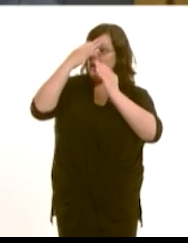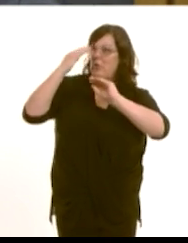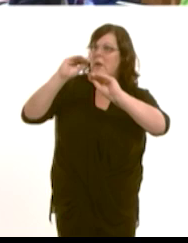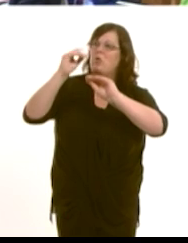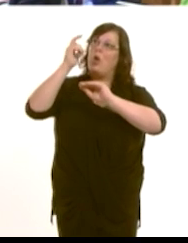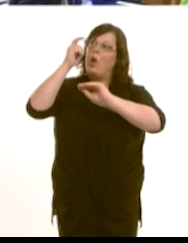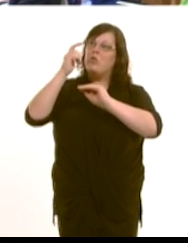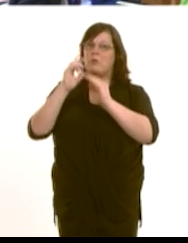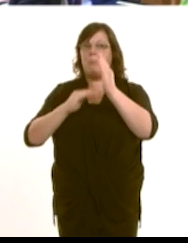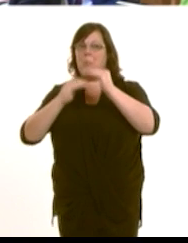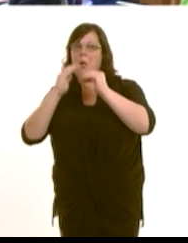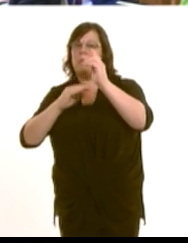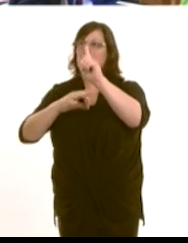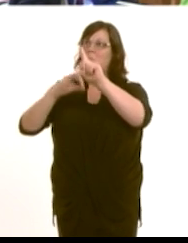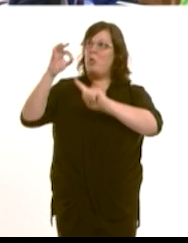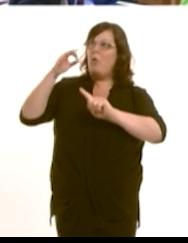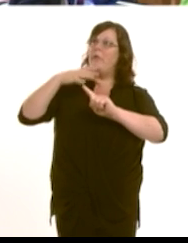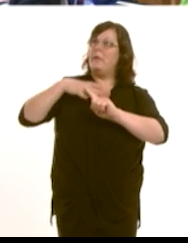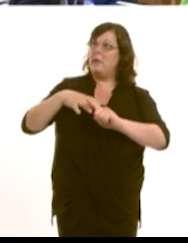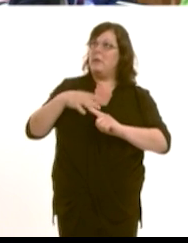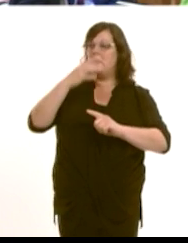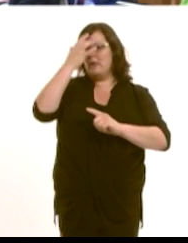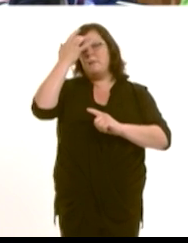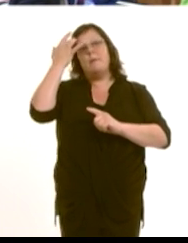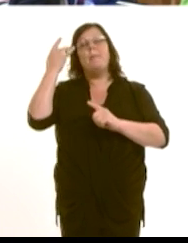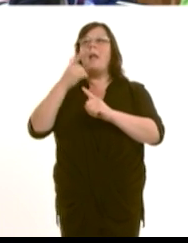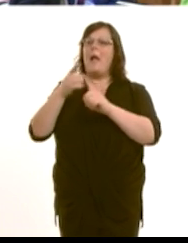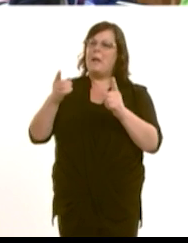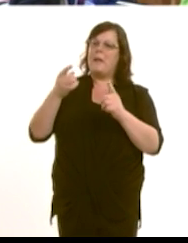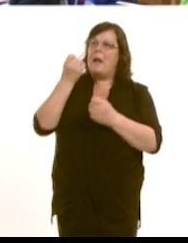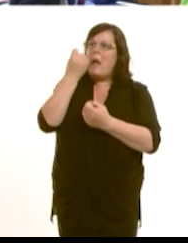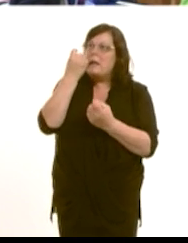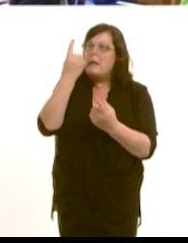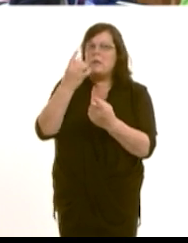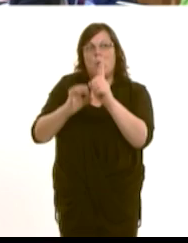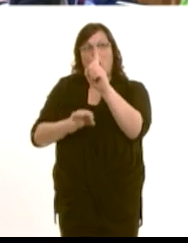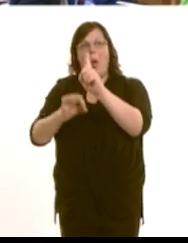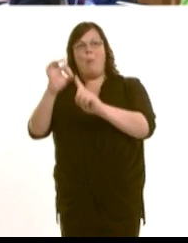in that way and support energy and ideas to bring about improvements to further education,